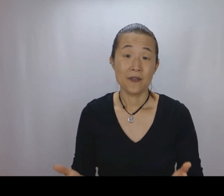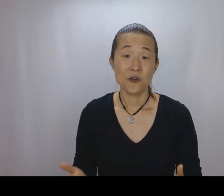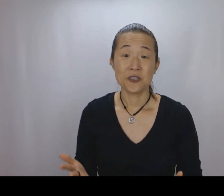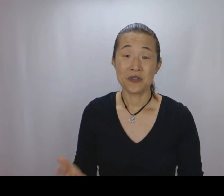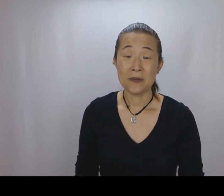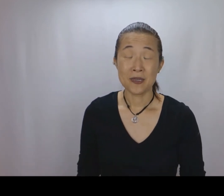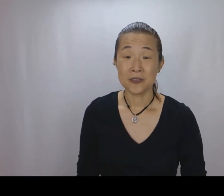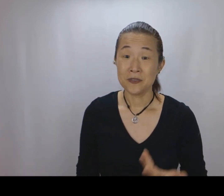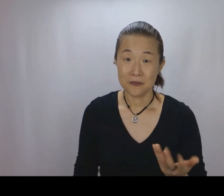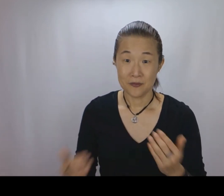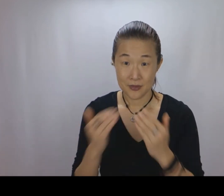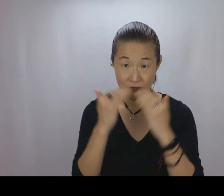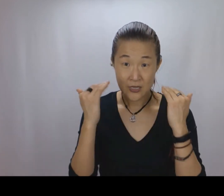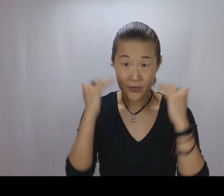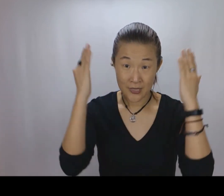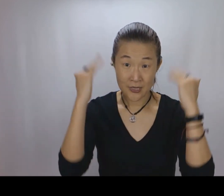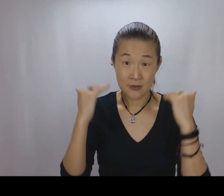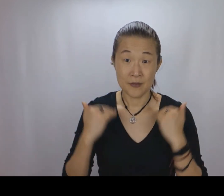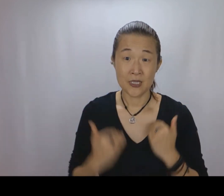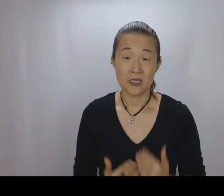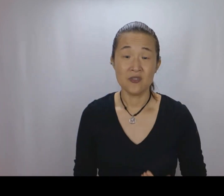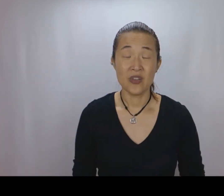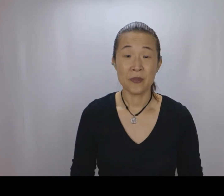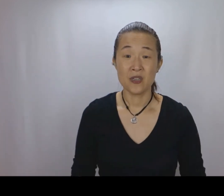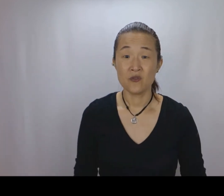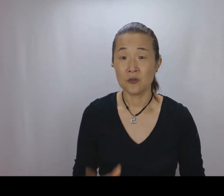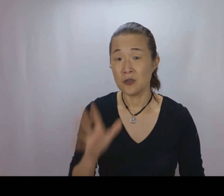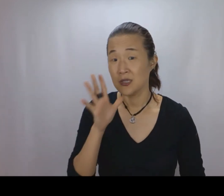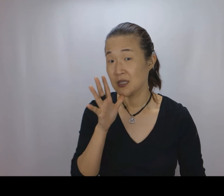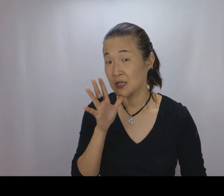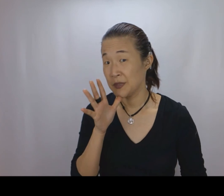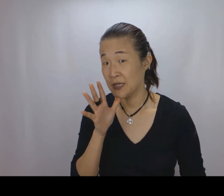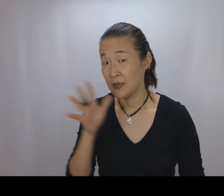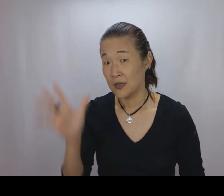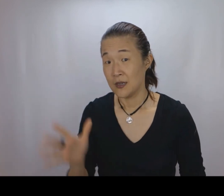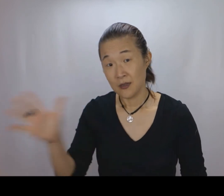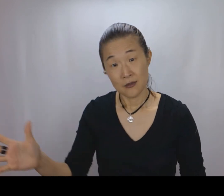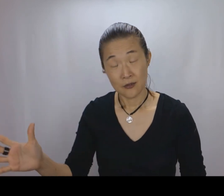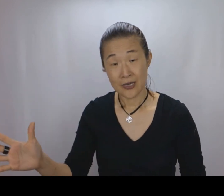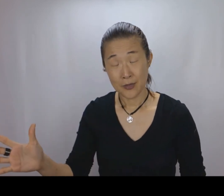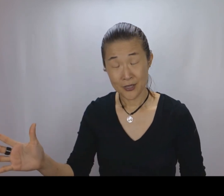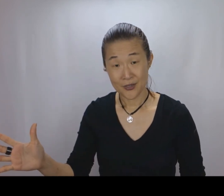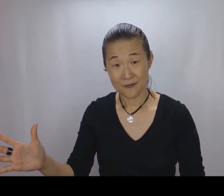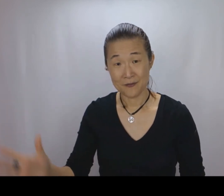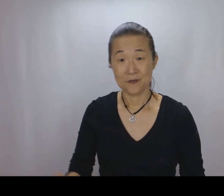And of course grandmother, following the masculine feminine rule, it's gonna be grandmother.